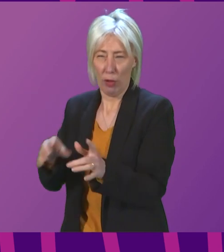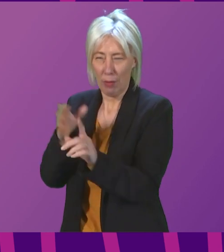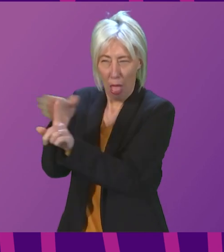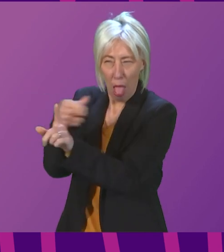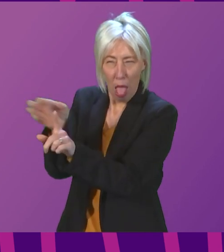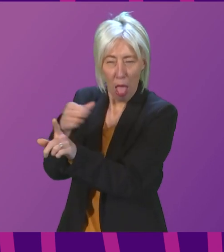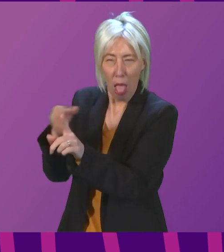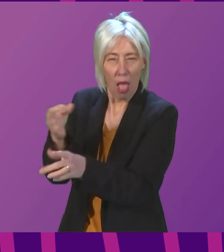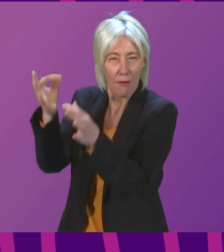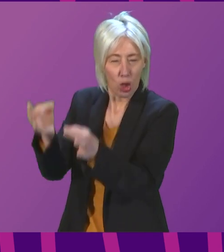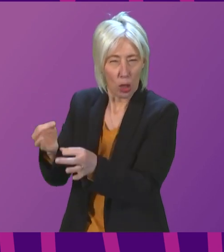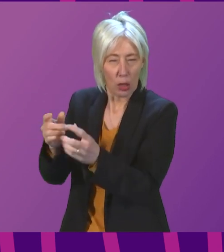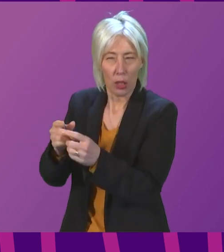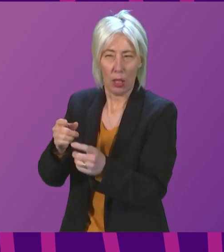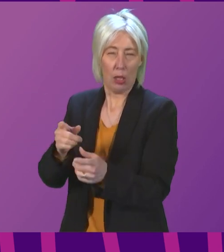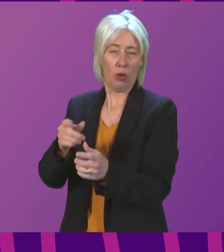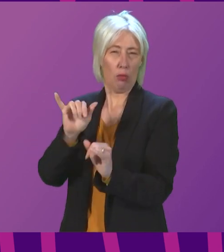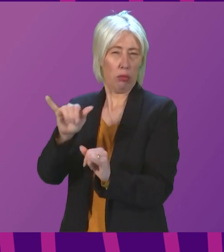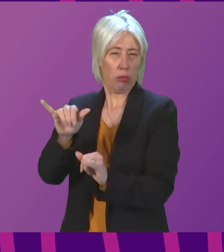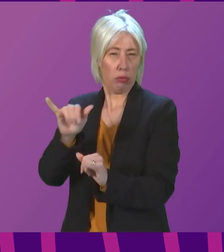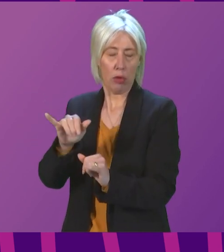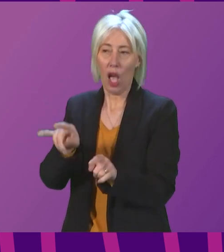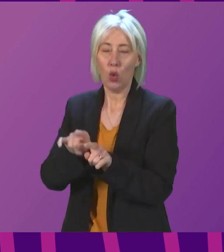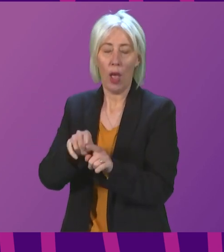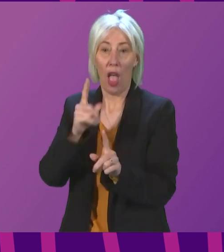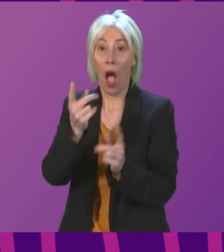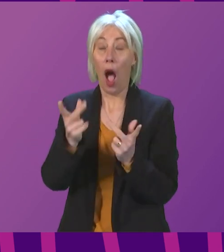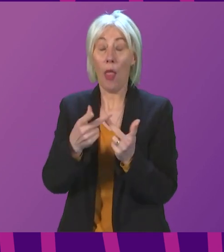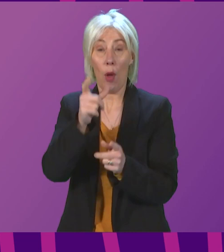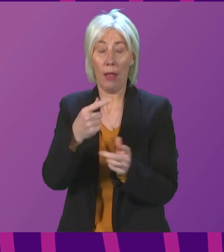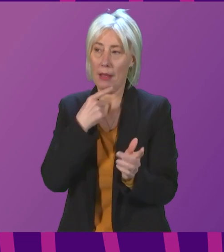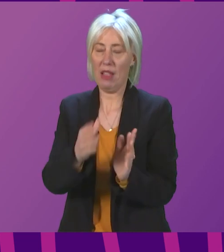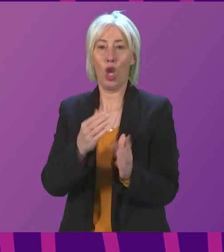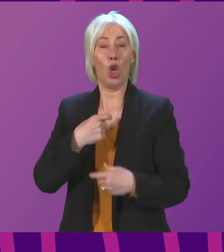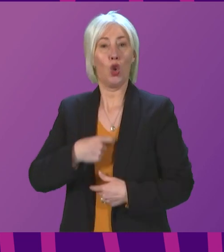Another was found to have committed human rights abuses at one of its construction sites,